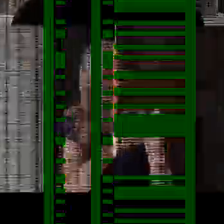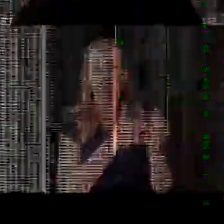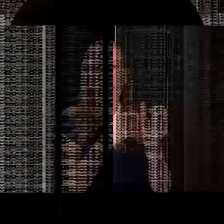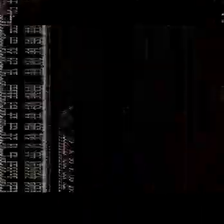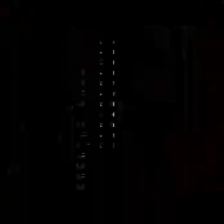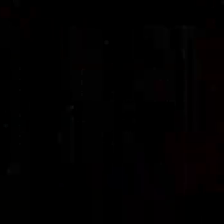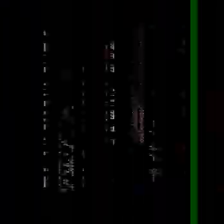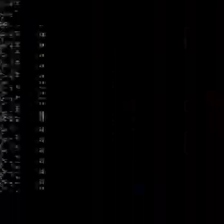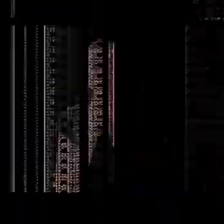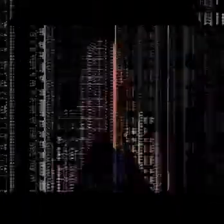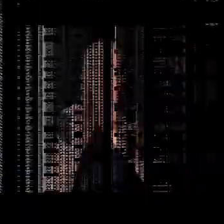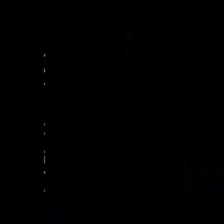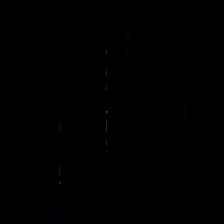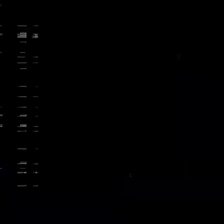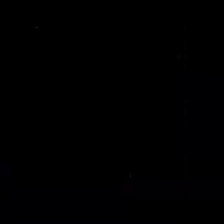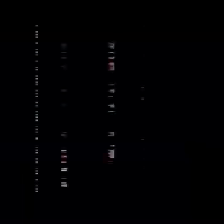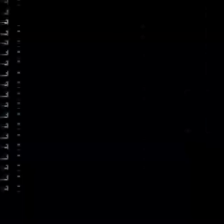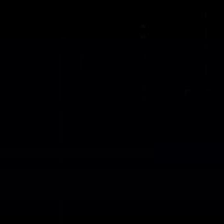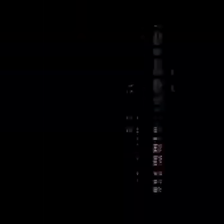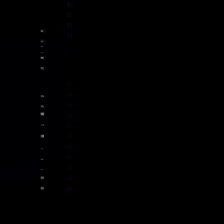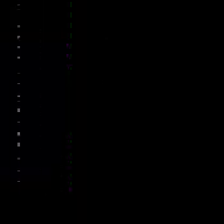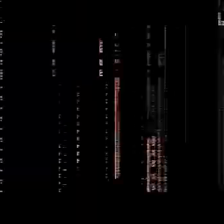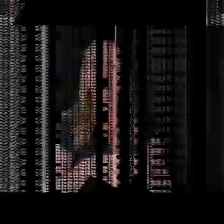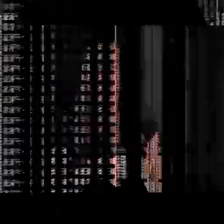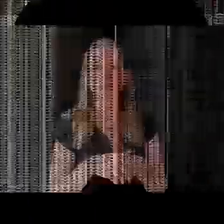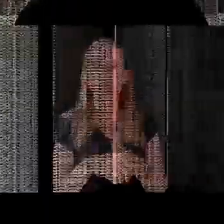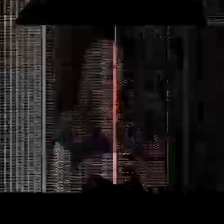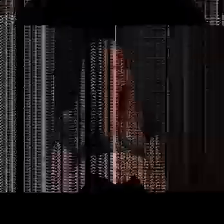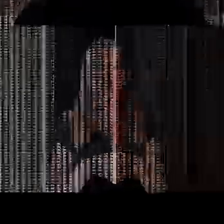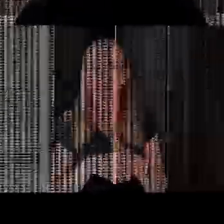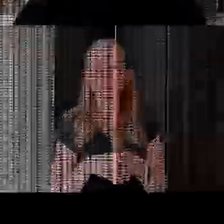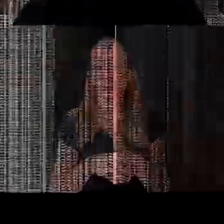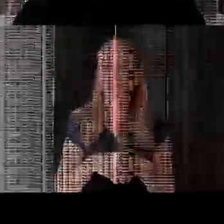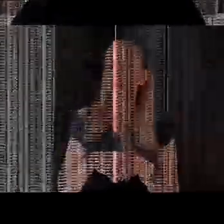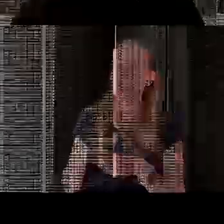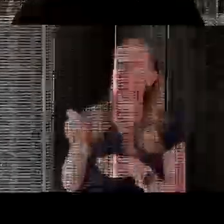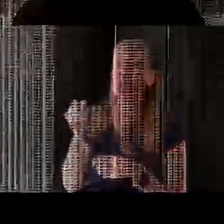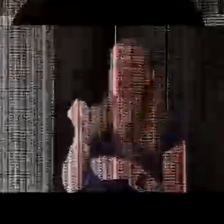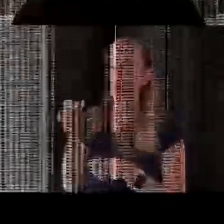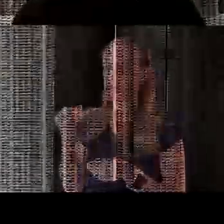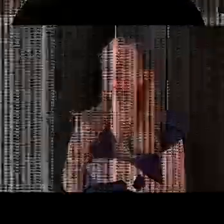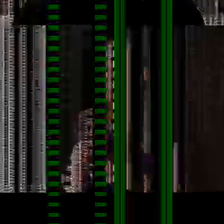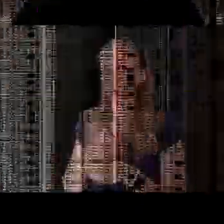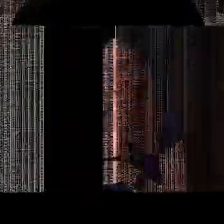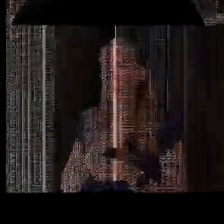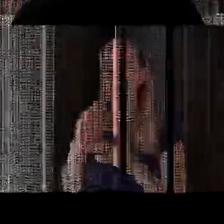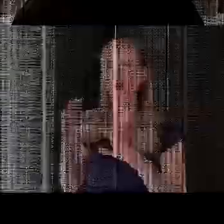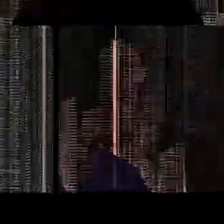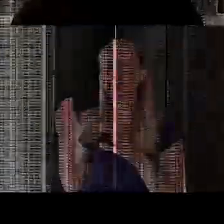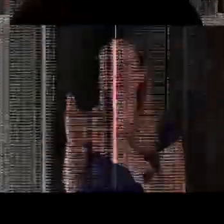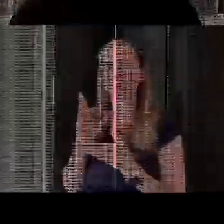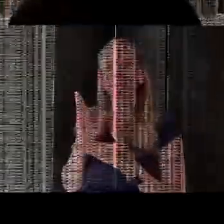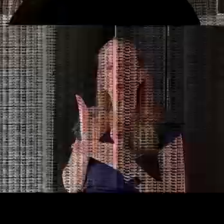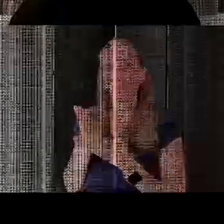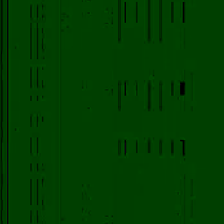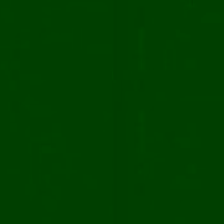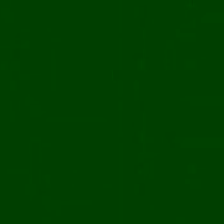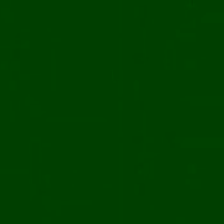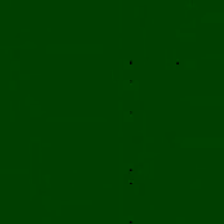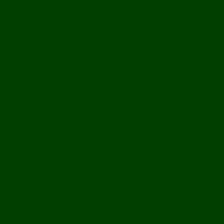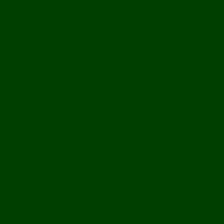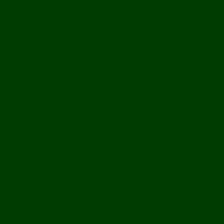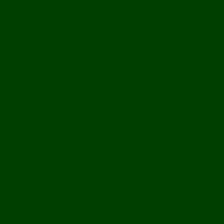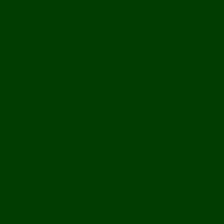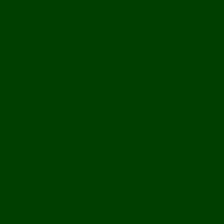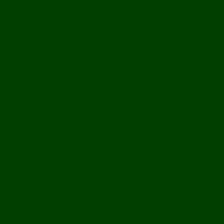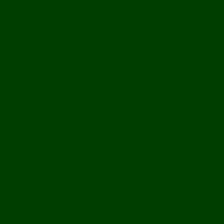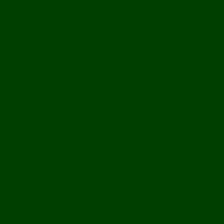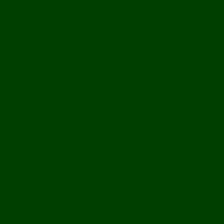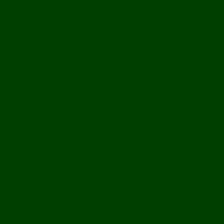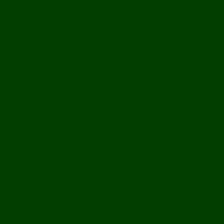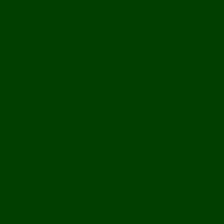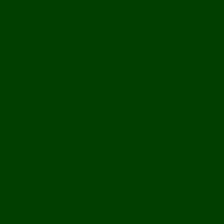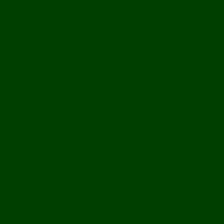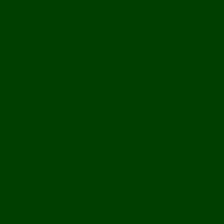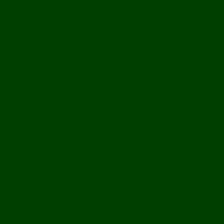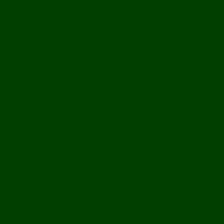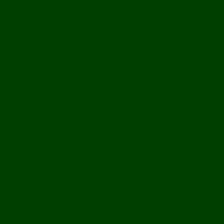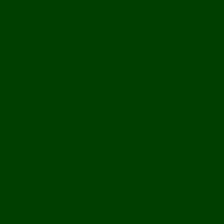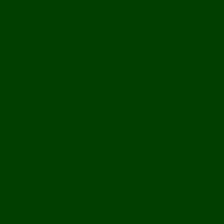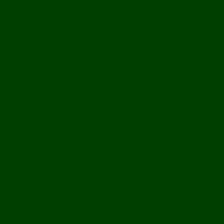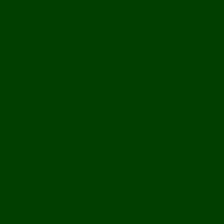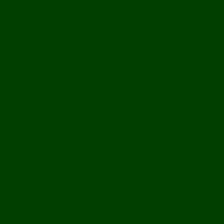into that thing. Spin on we have stop copy and pasting because someone will steal our content,